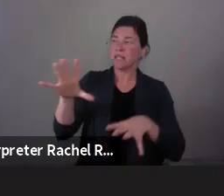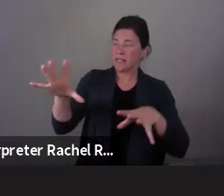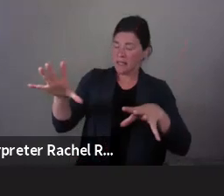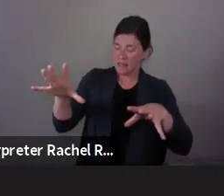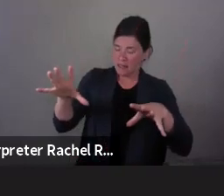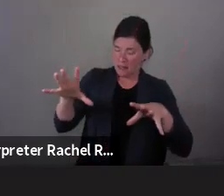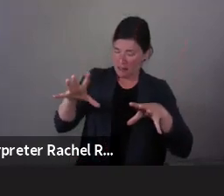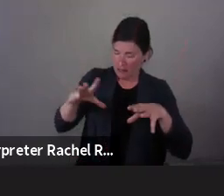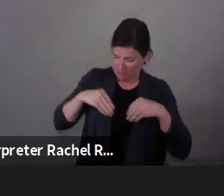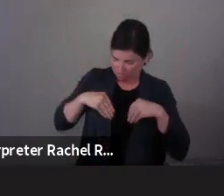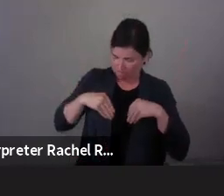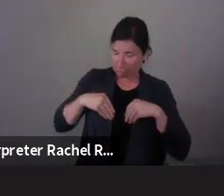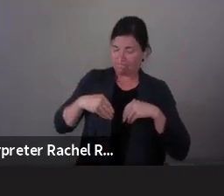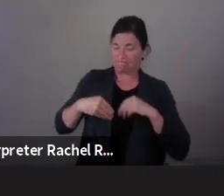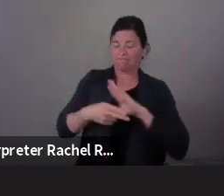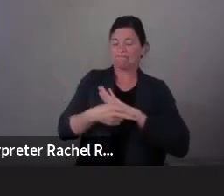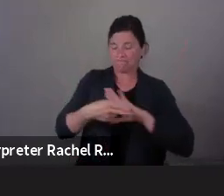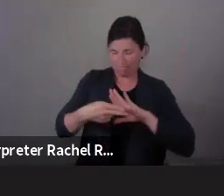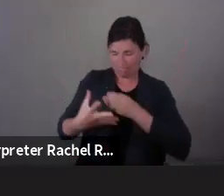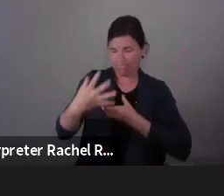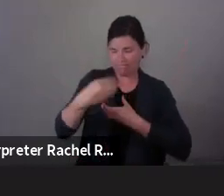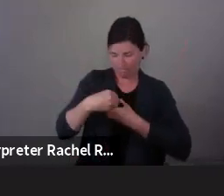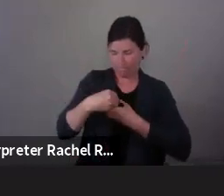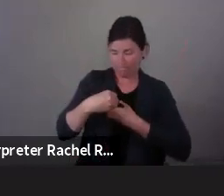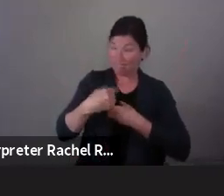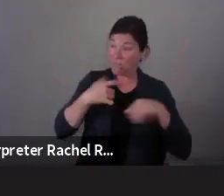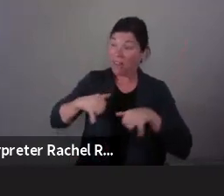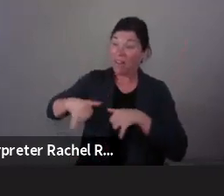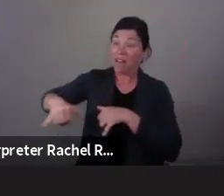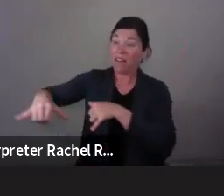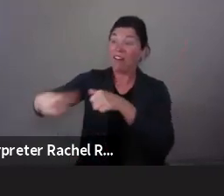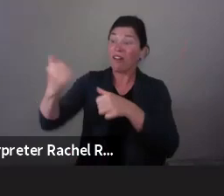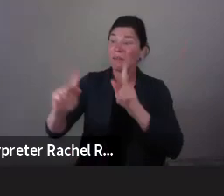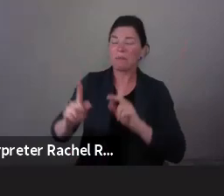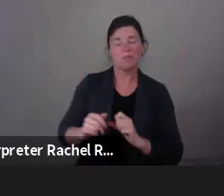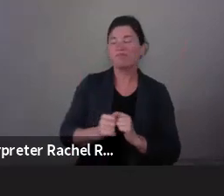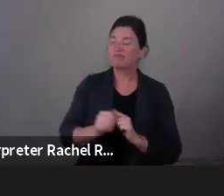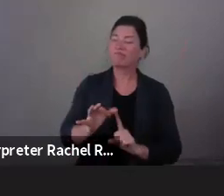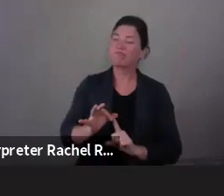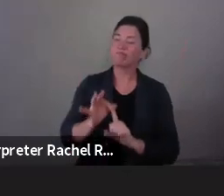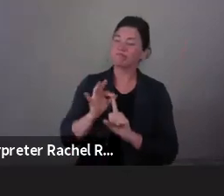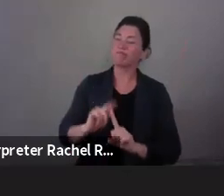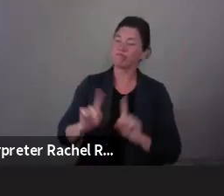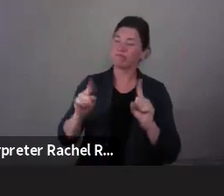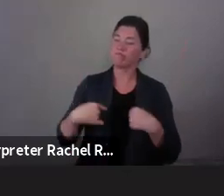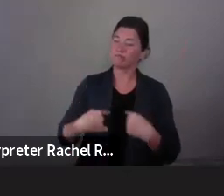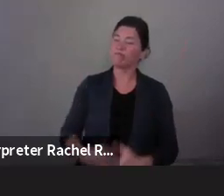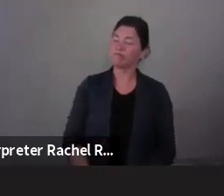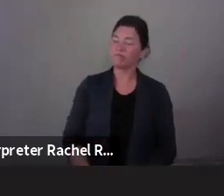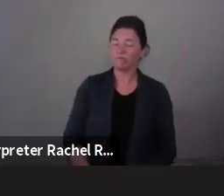I guess this just happened a couple of years ago. I was -- I just had to learn to accept the fact that I do have autism and that I am different from